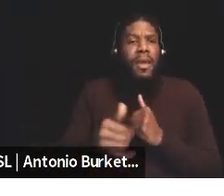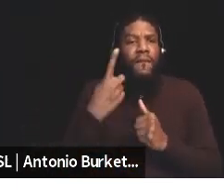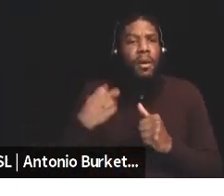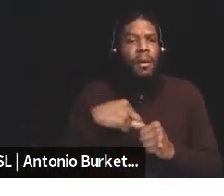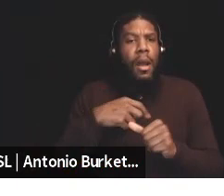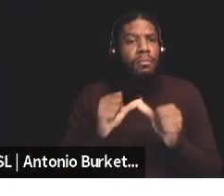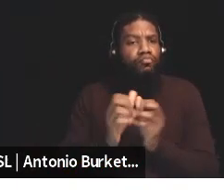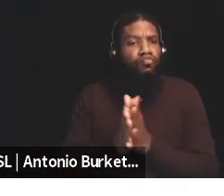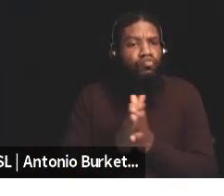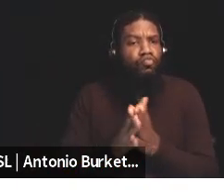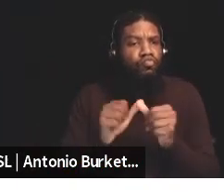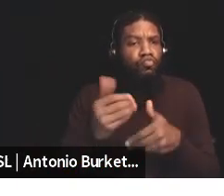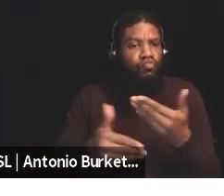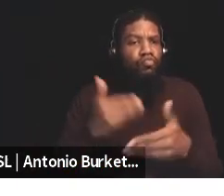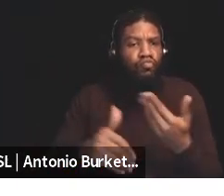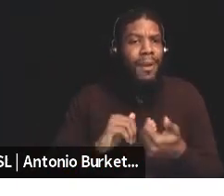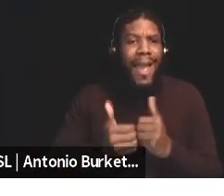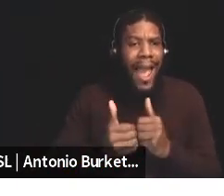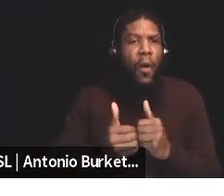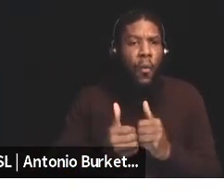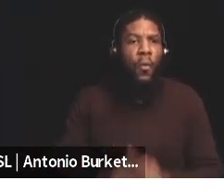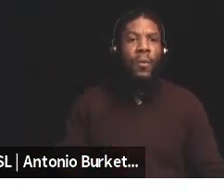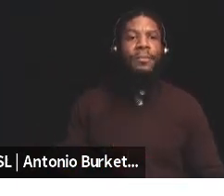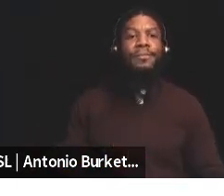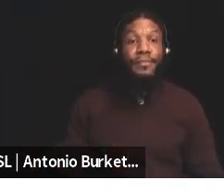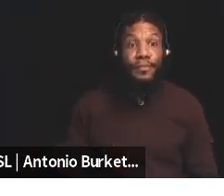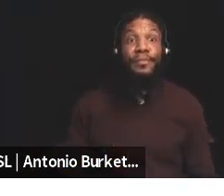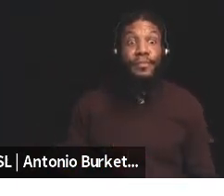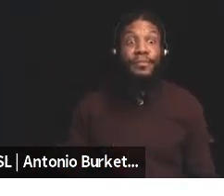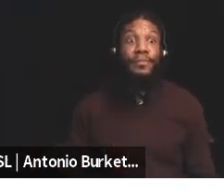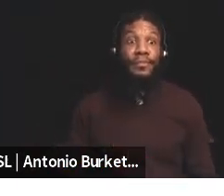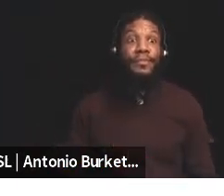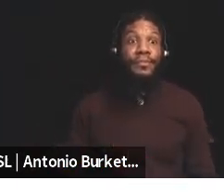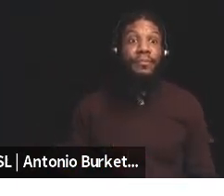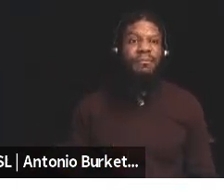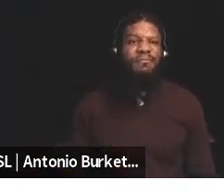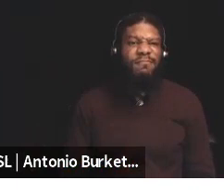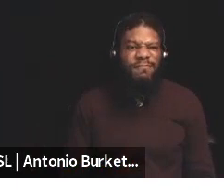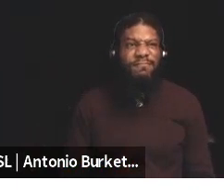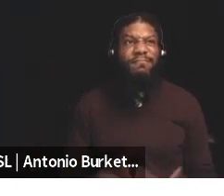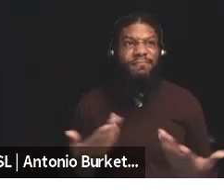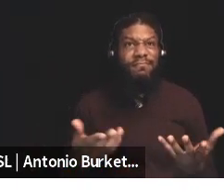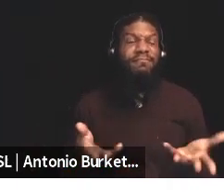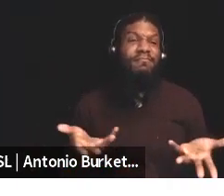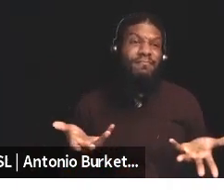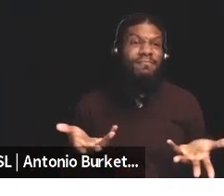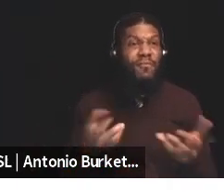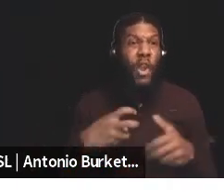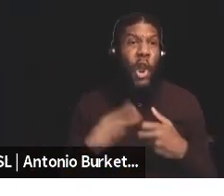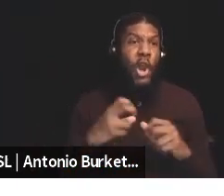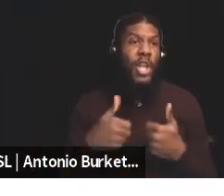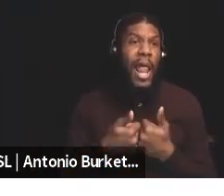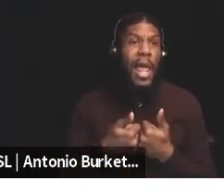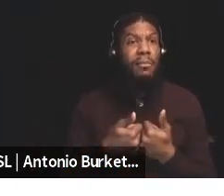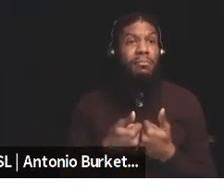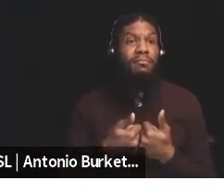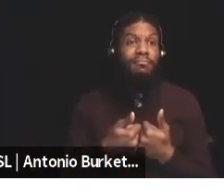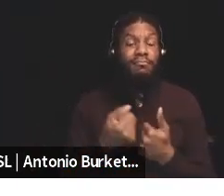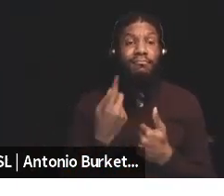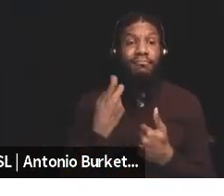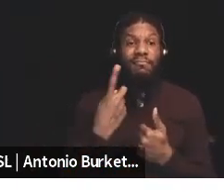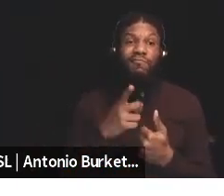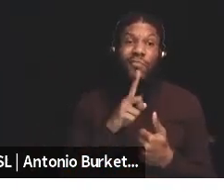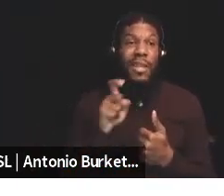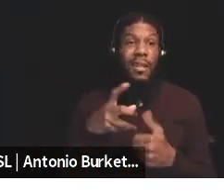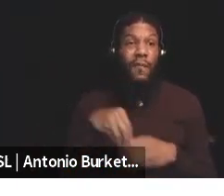[Megan] So, I will say, first, that as hard as it is, part of it has to be that we have to be